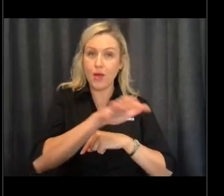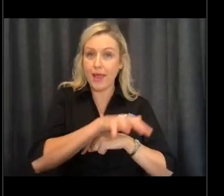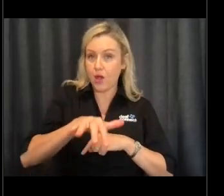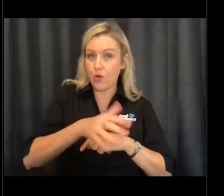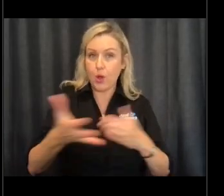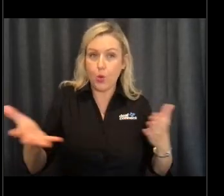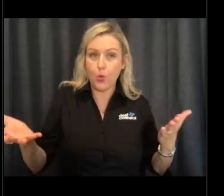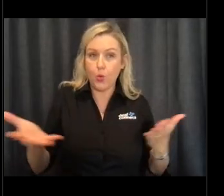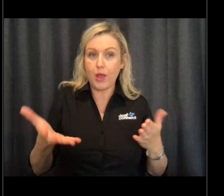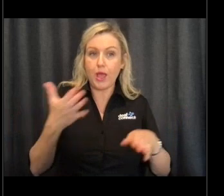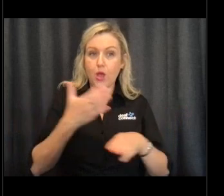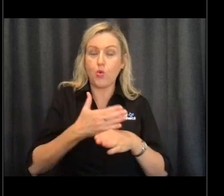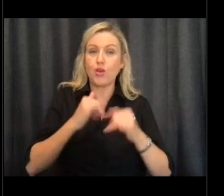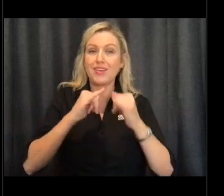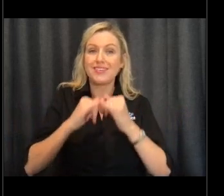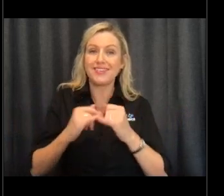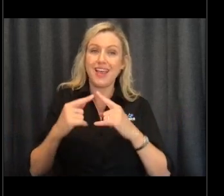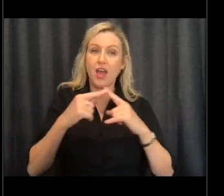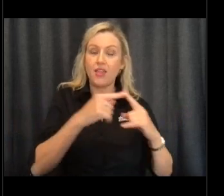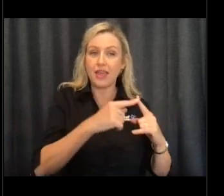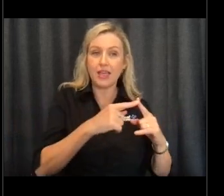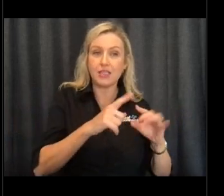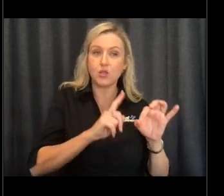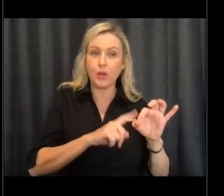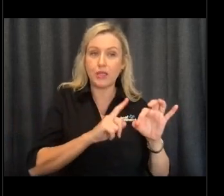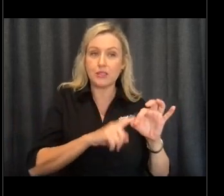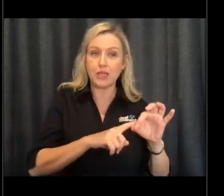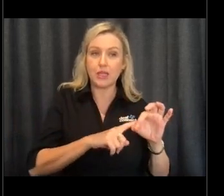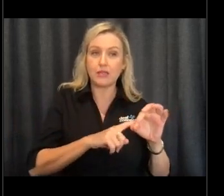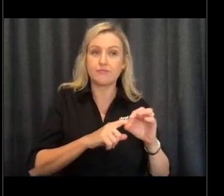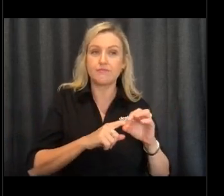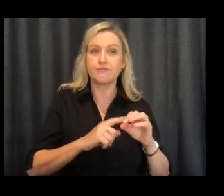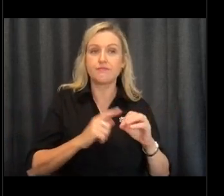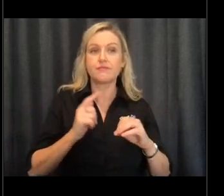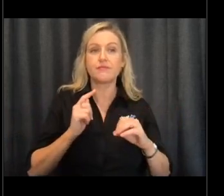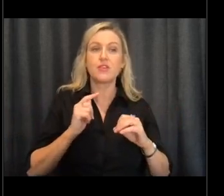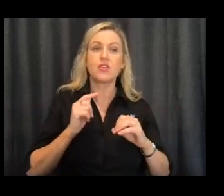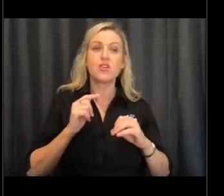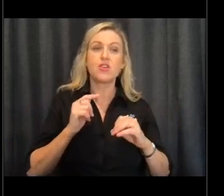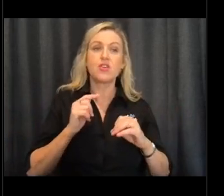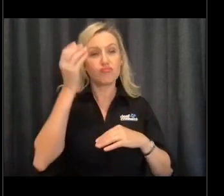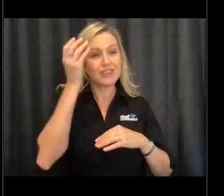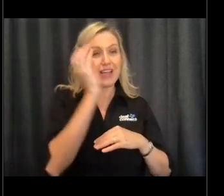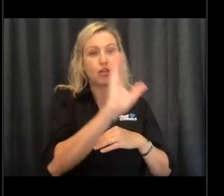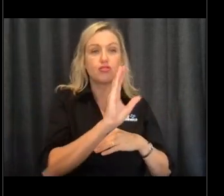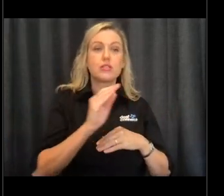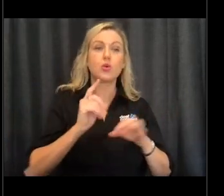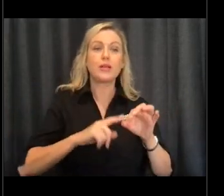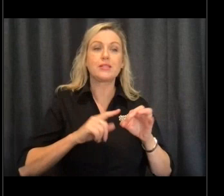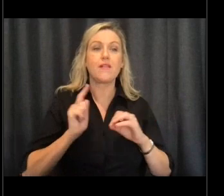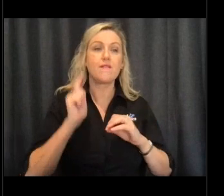Are you from South-East Queensland, regional QLD, far North Queensland or outside of QLD?